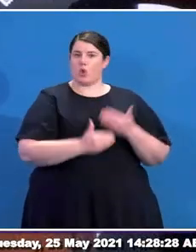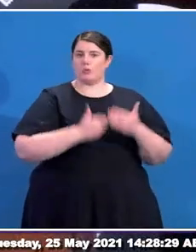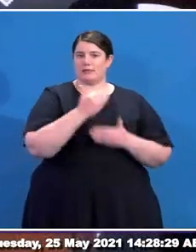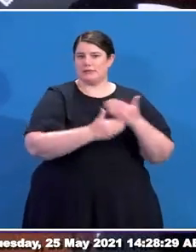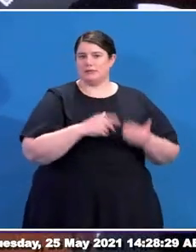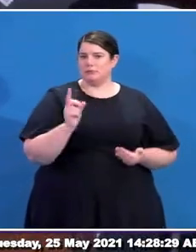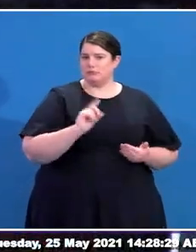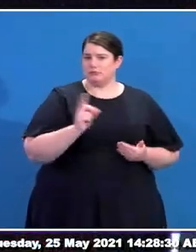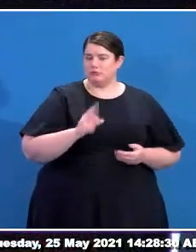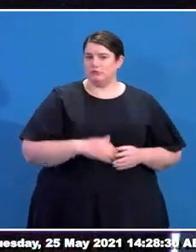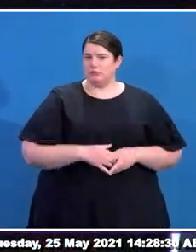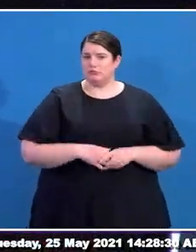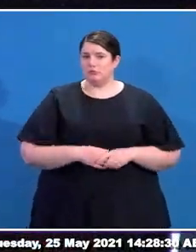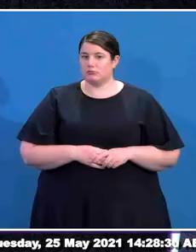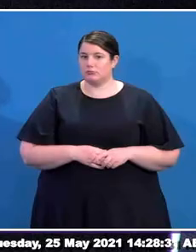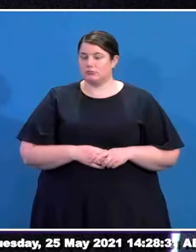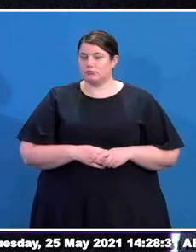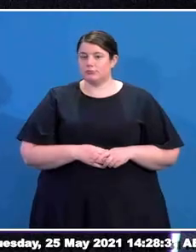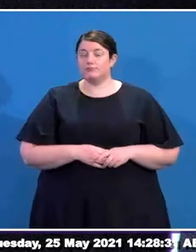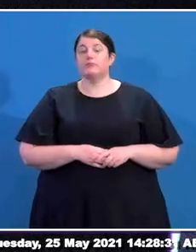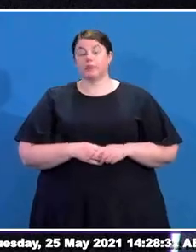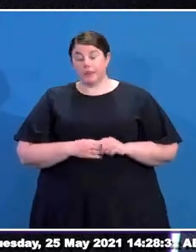Can you help us with that? Yes.